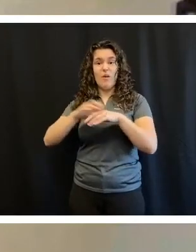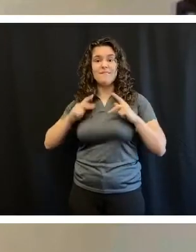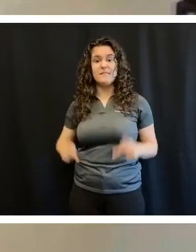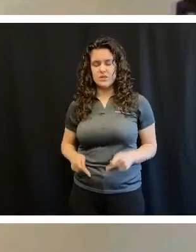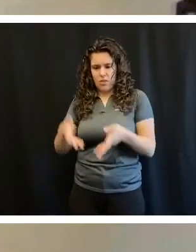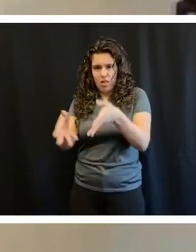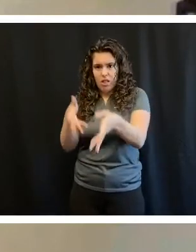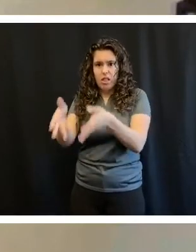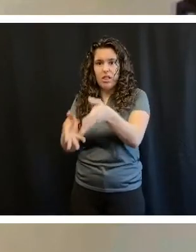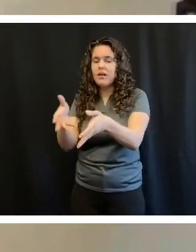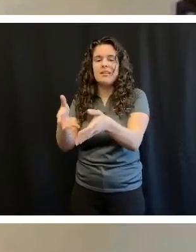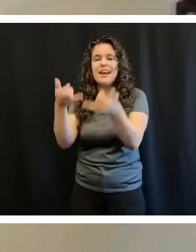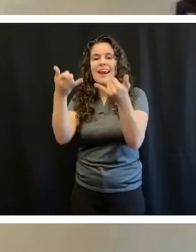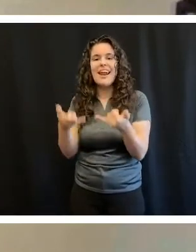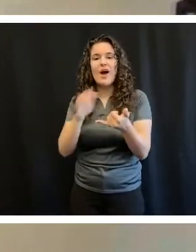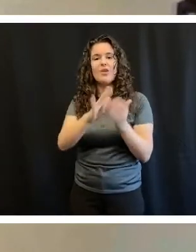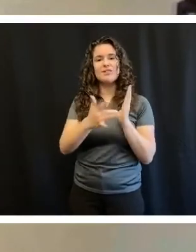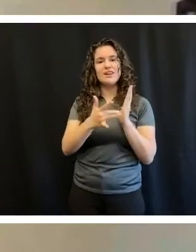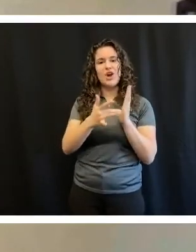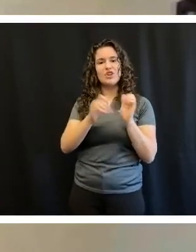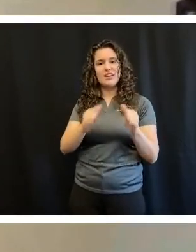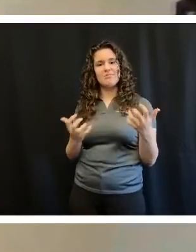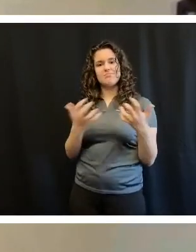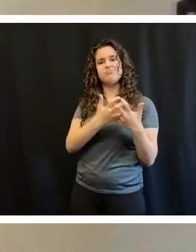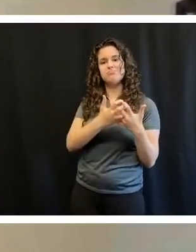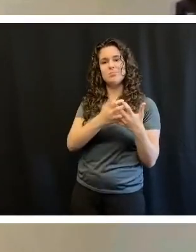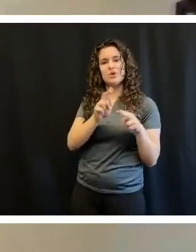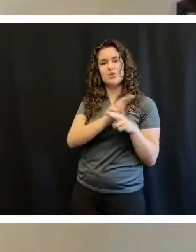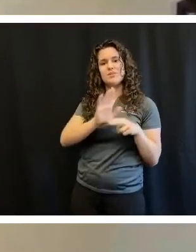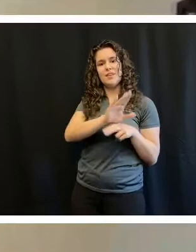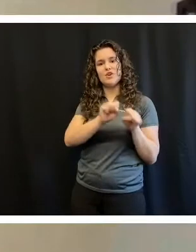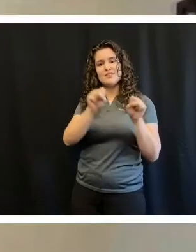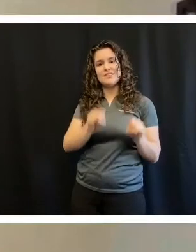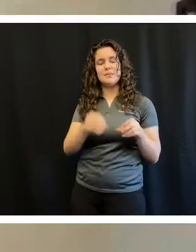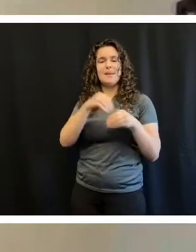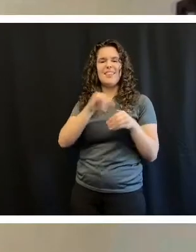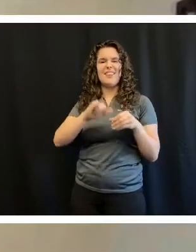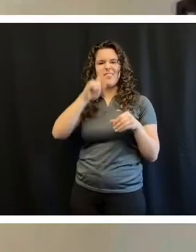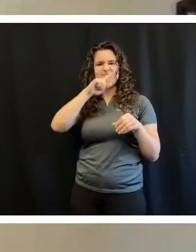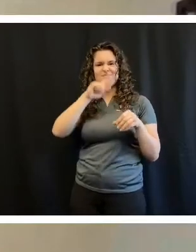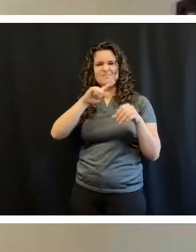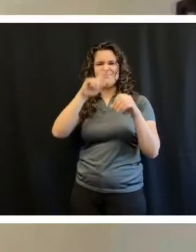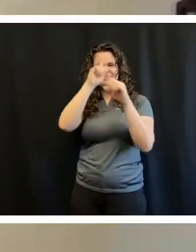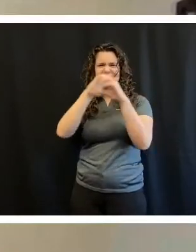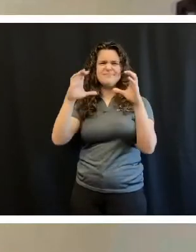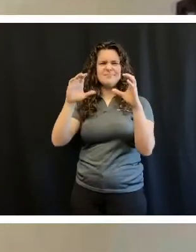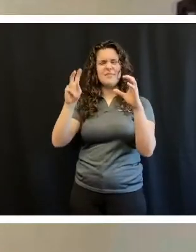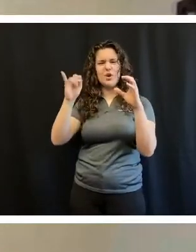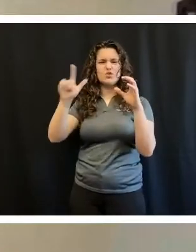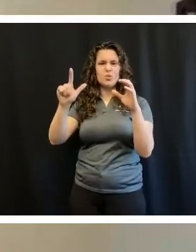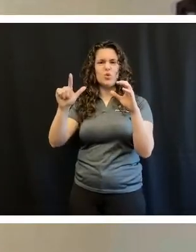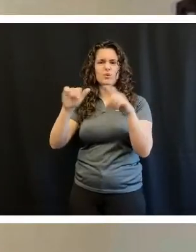adaptive technologies that they can in the virtual simulator. I mean, your local school, to be able to compete